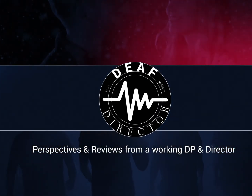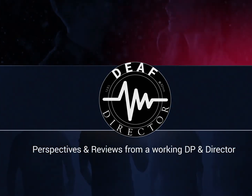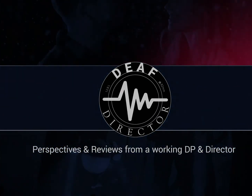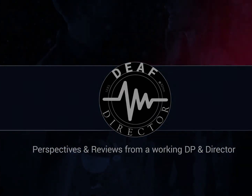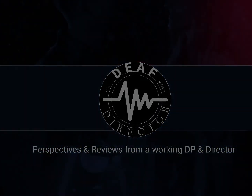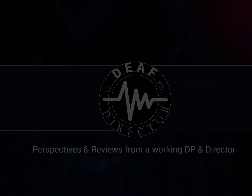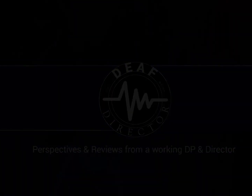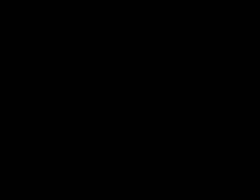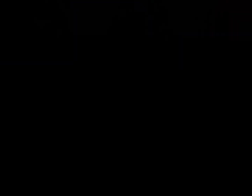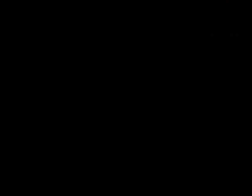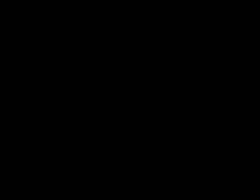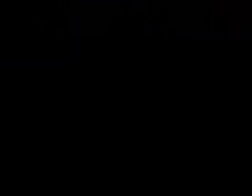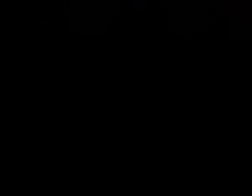you